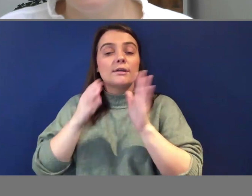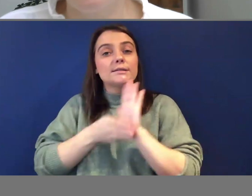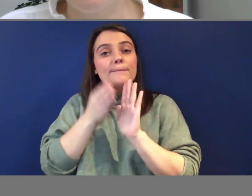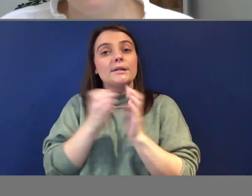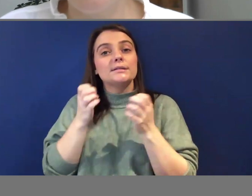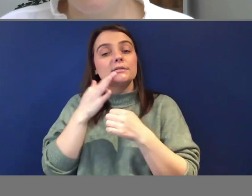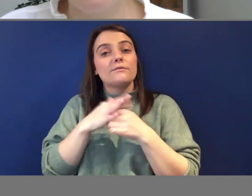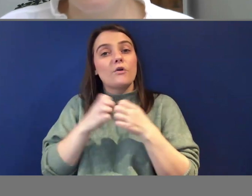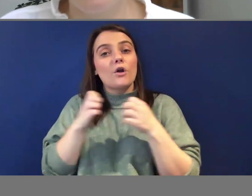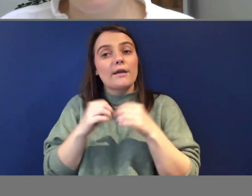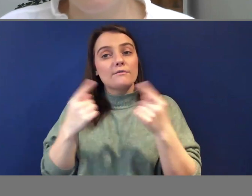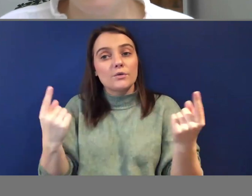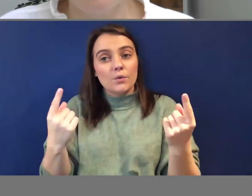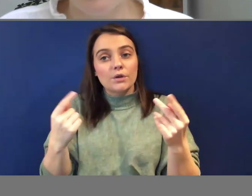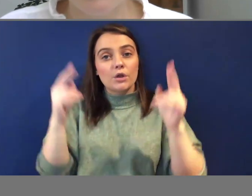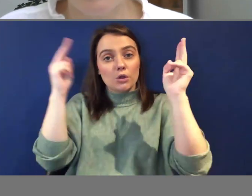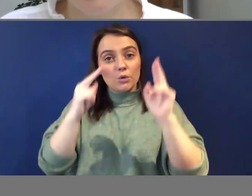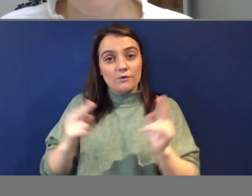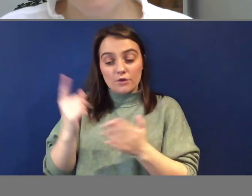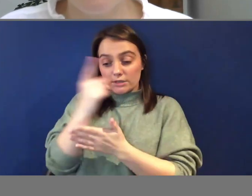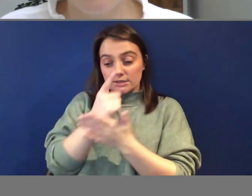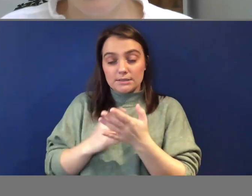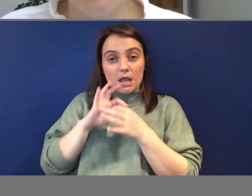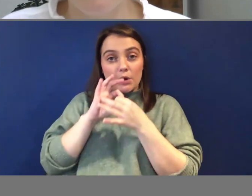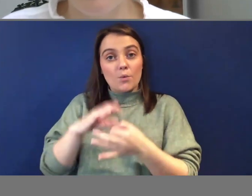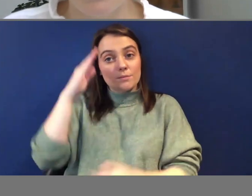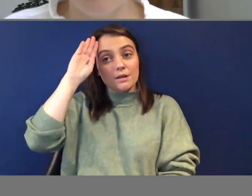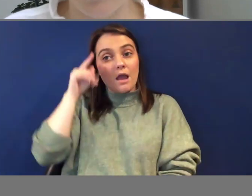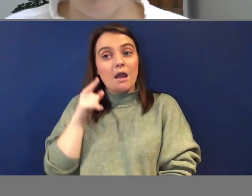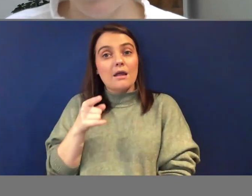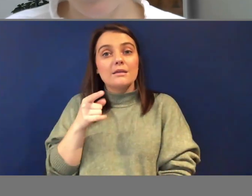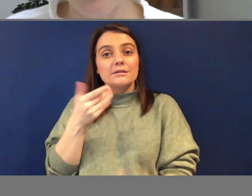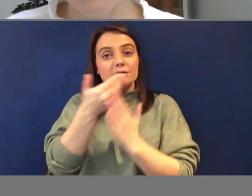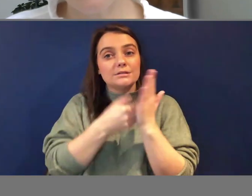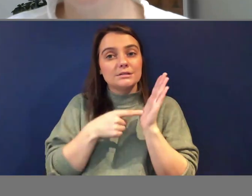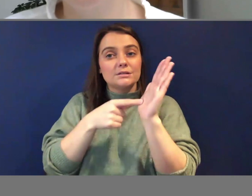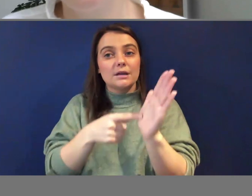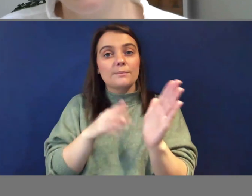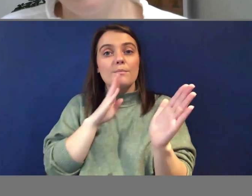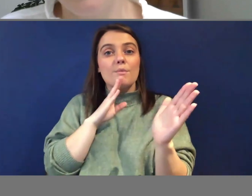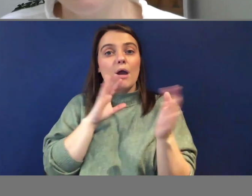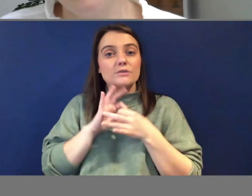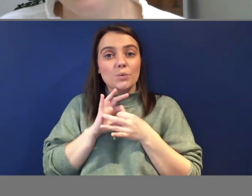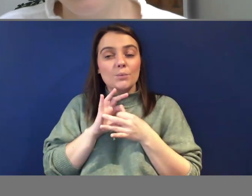the cud Universal Design Homes in Ireland document is for see for private homes and there's the